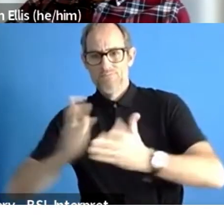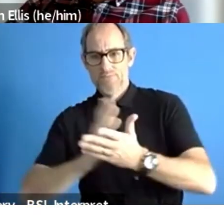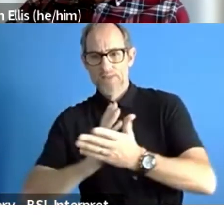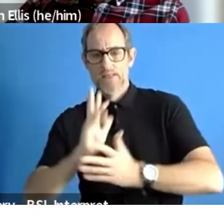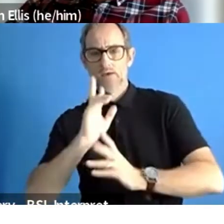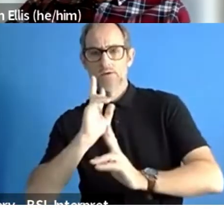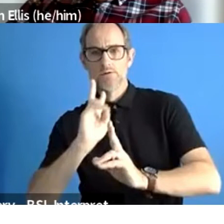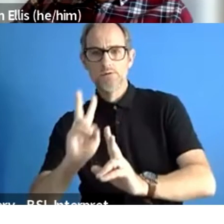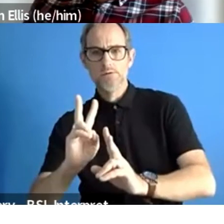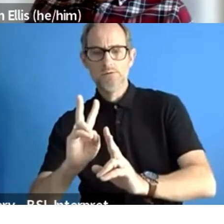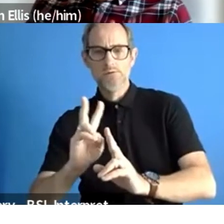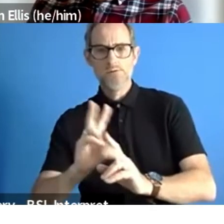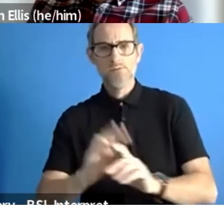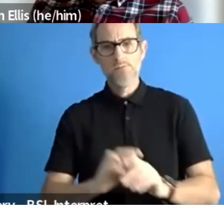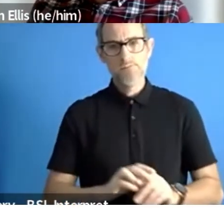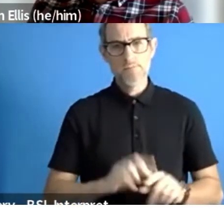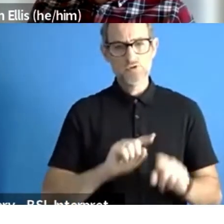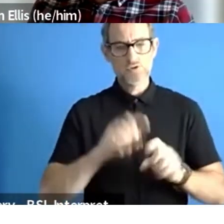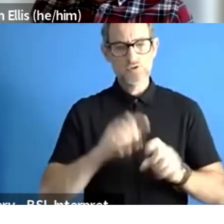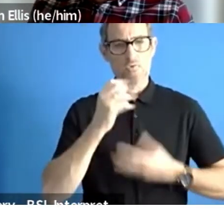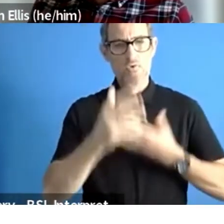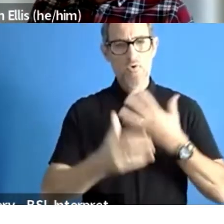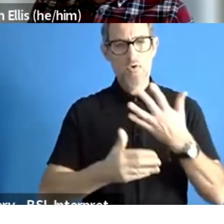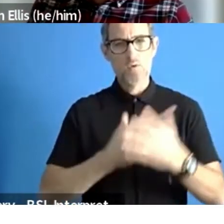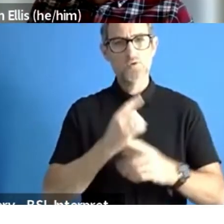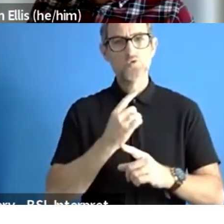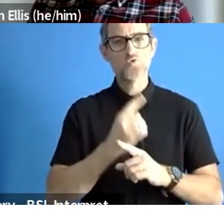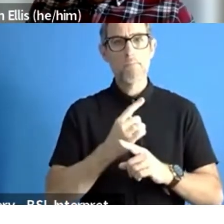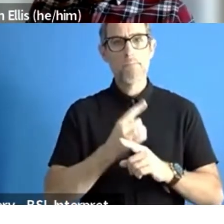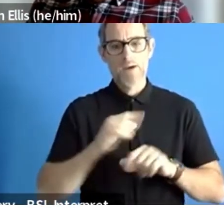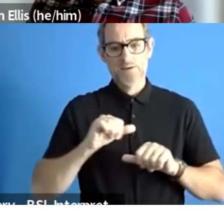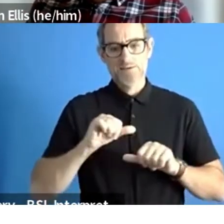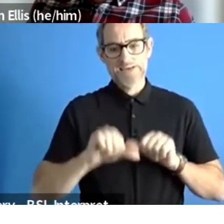the right is a screen shot zoomed up to 400% and you can see the